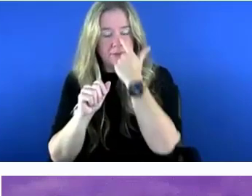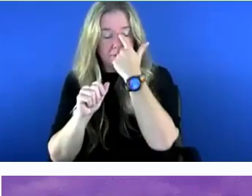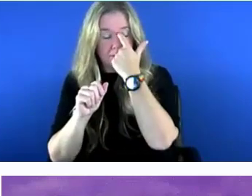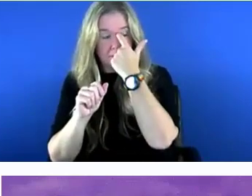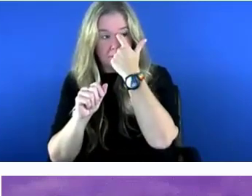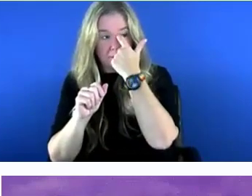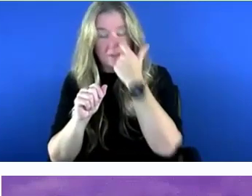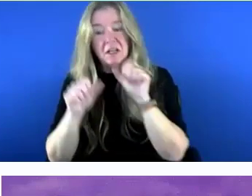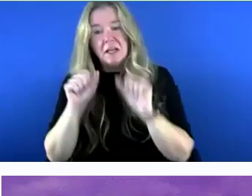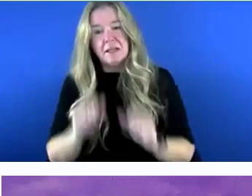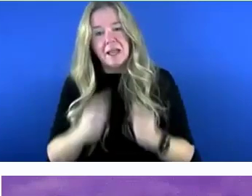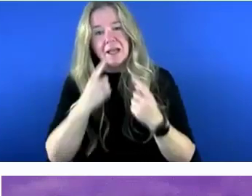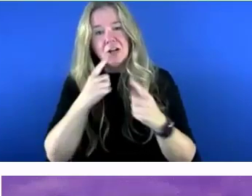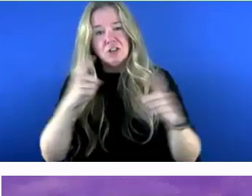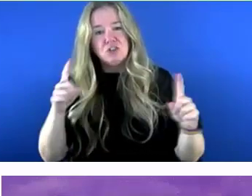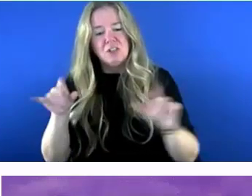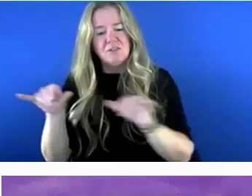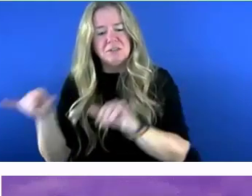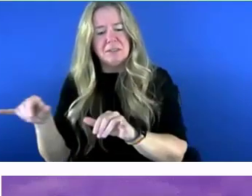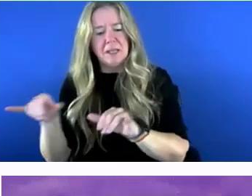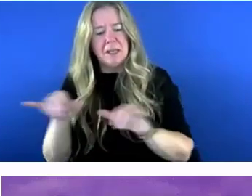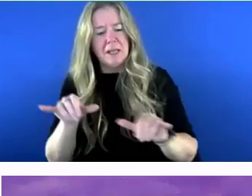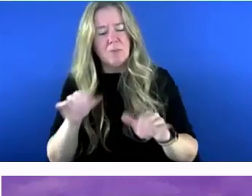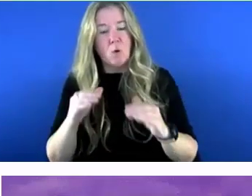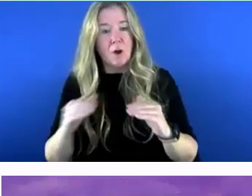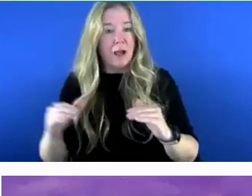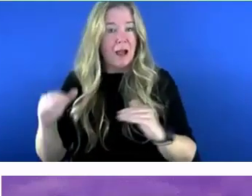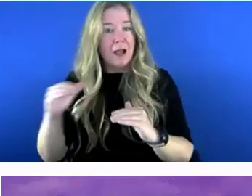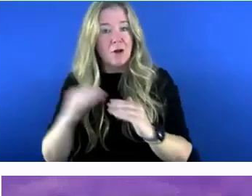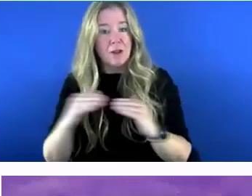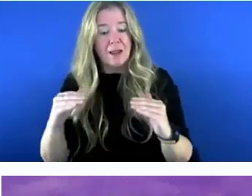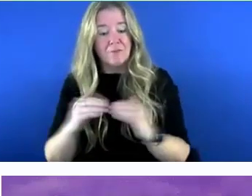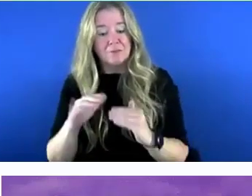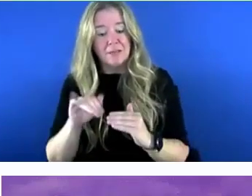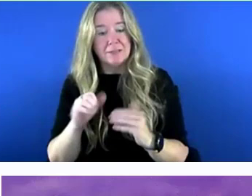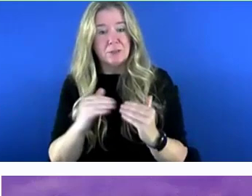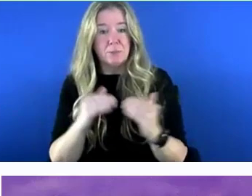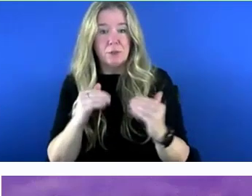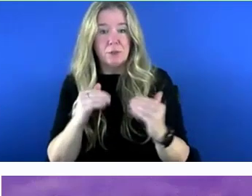can achieve the same or higher levels as their peers.